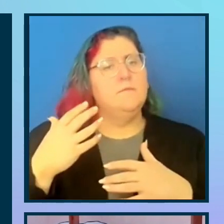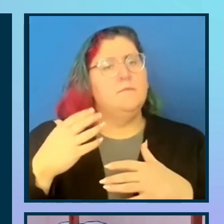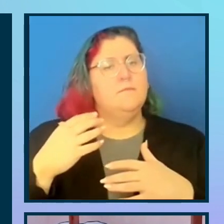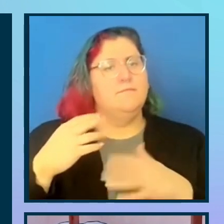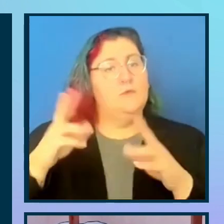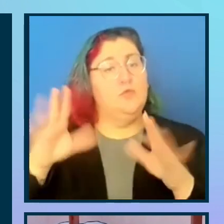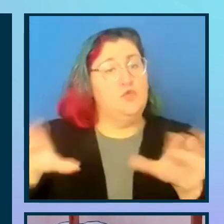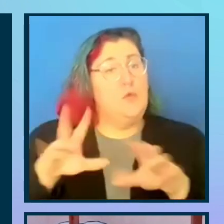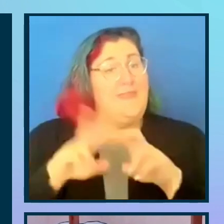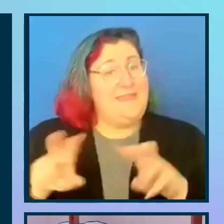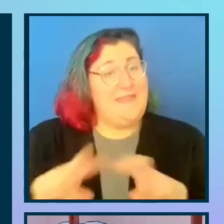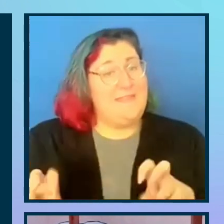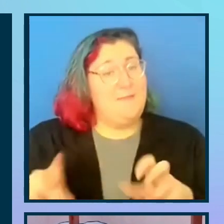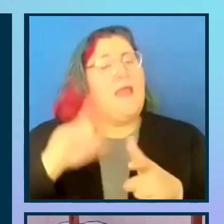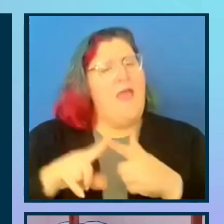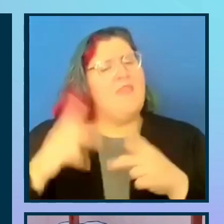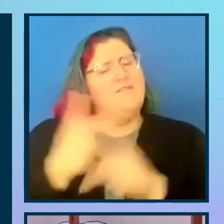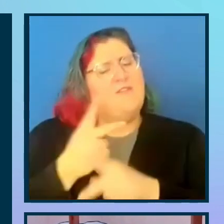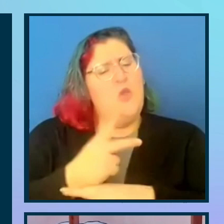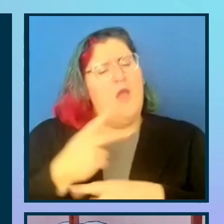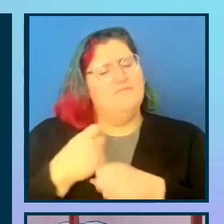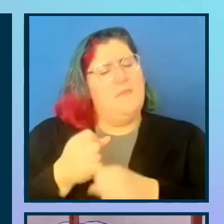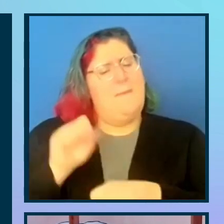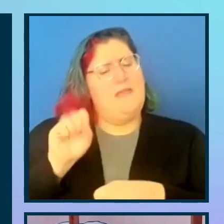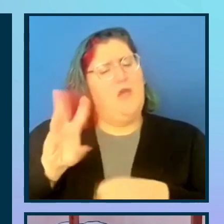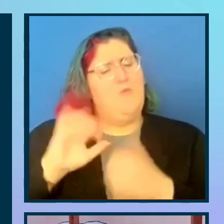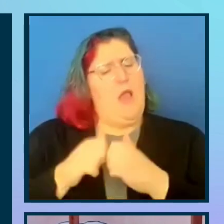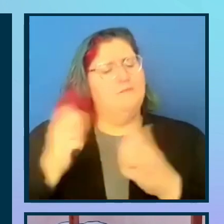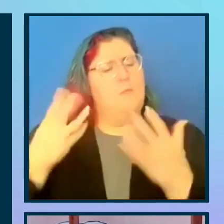The client quickly realized that this is not very sustainable